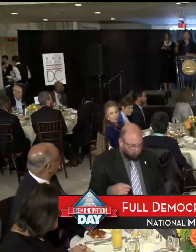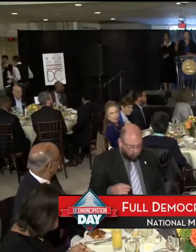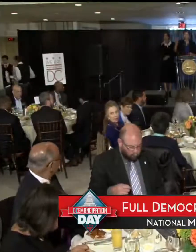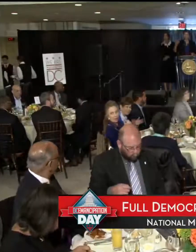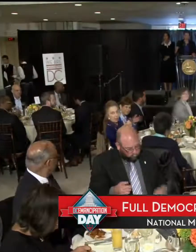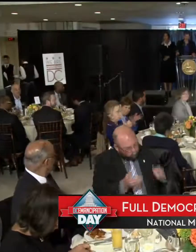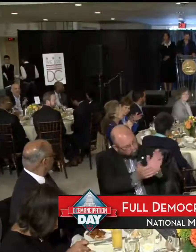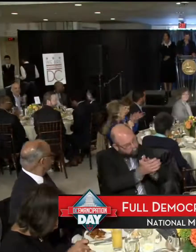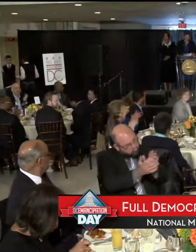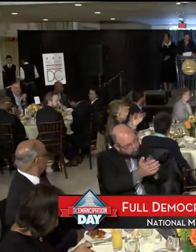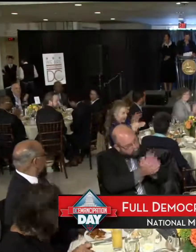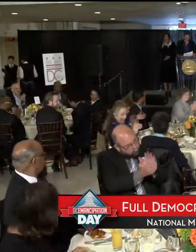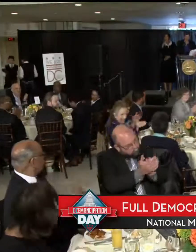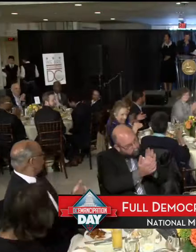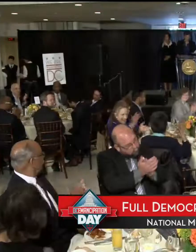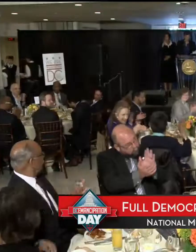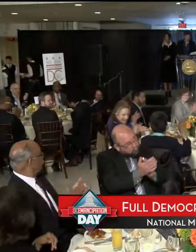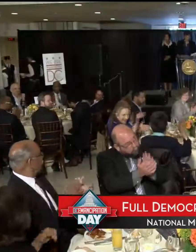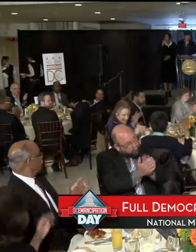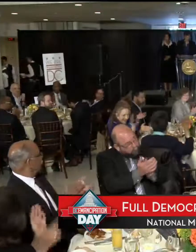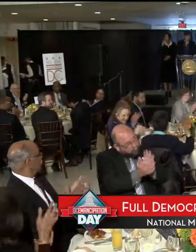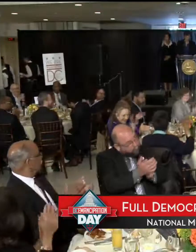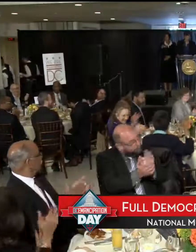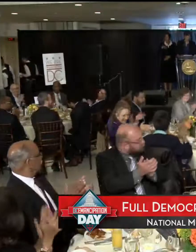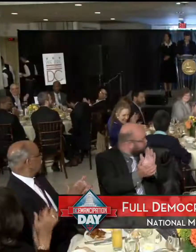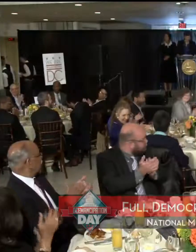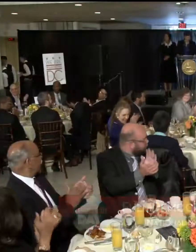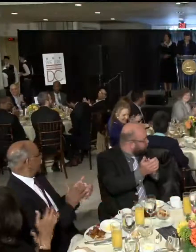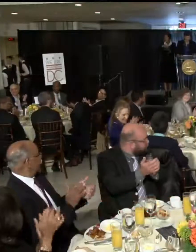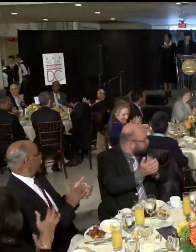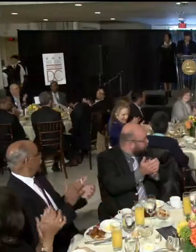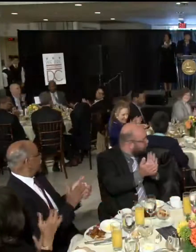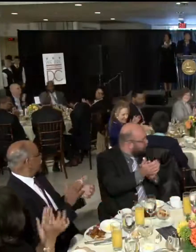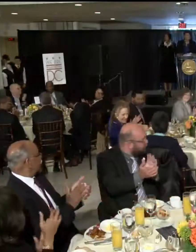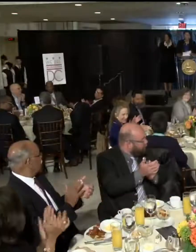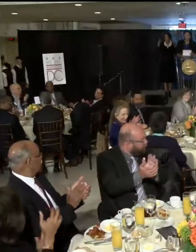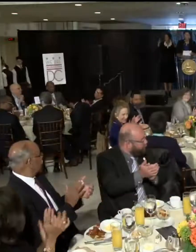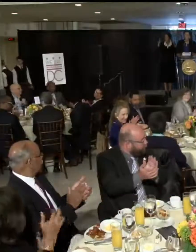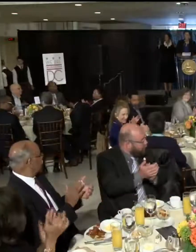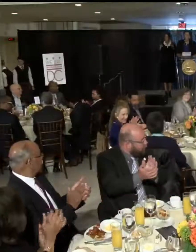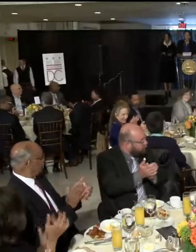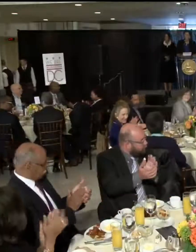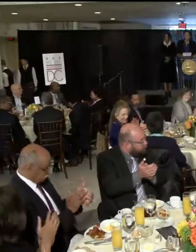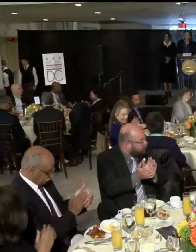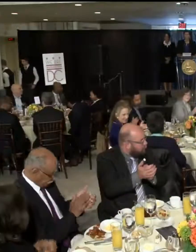BOWSER, SO I WANT TO GIVE HER A BIG ROUND OF APPLAUSE.